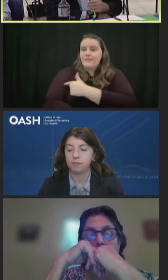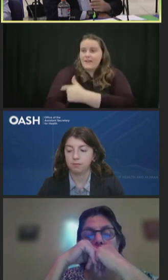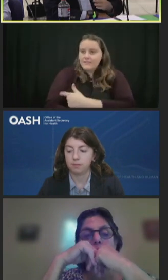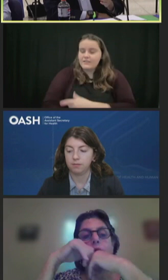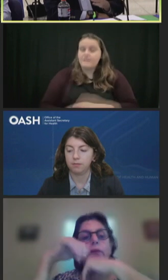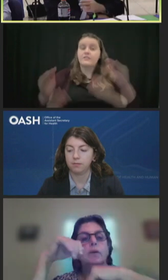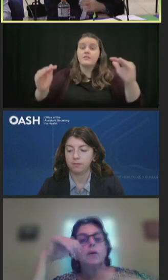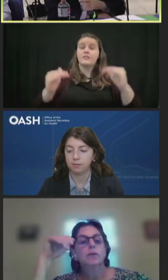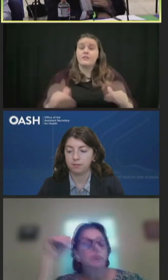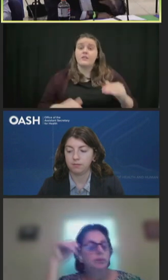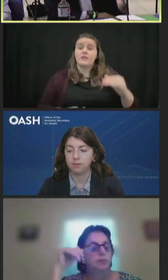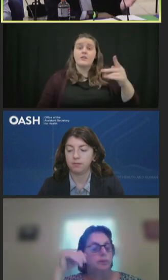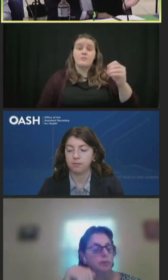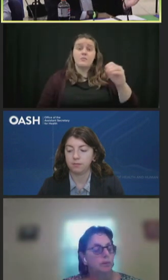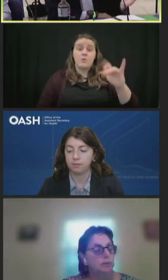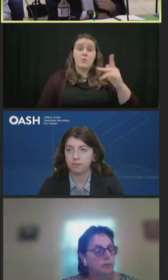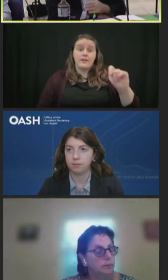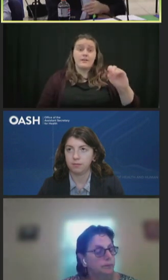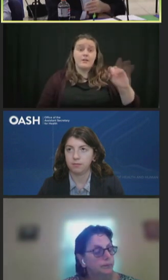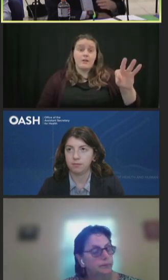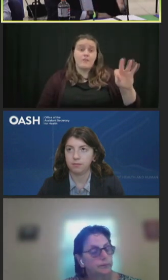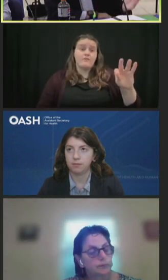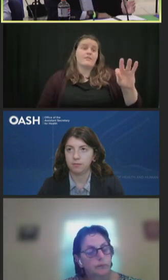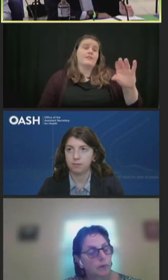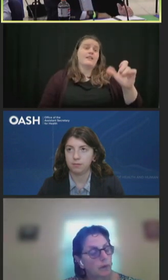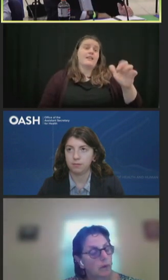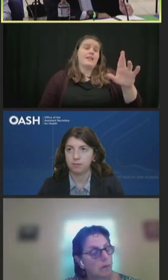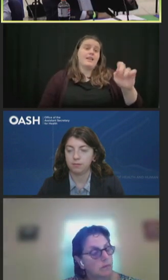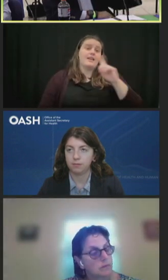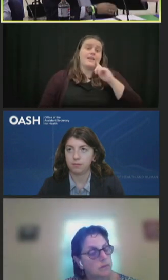There's a lot of confusion and concern by healthcare providers. Why am I vaccinating